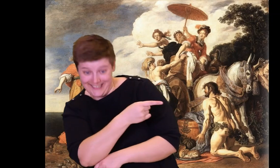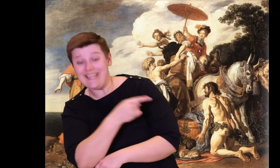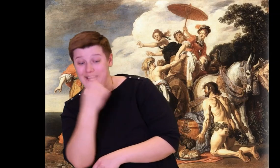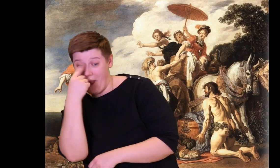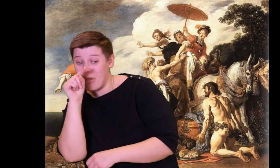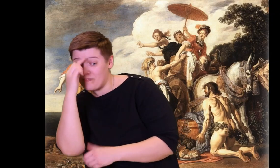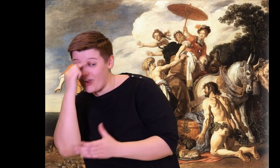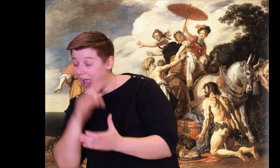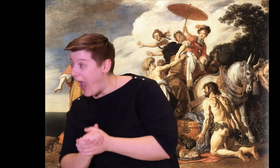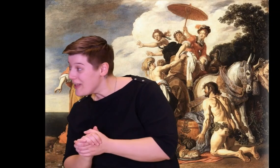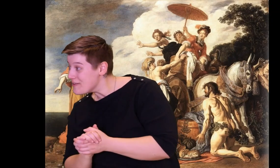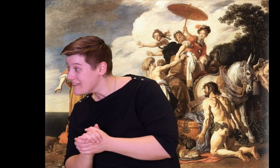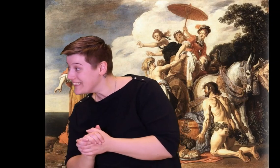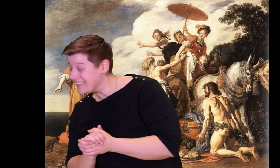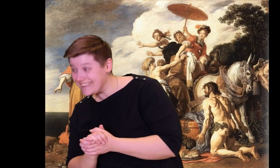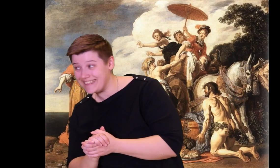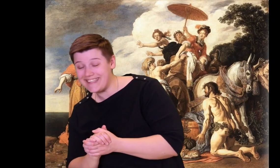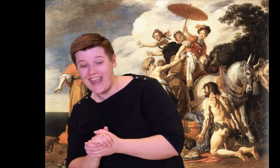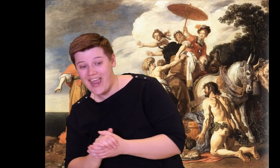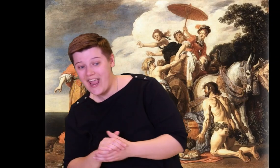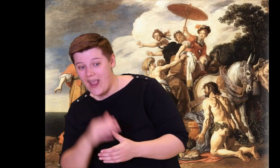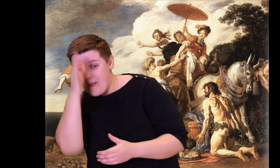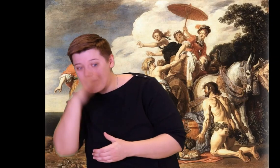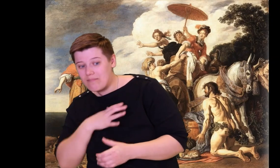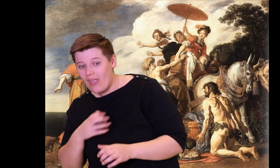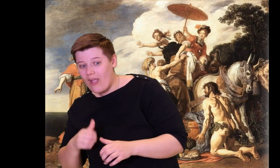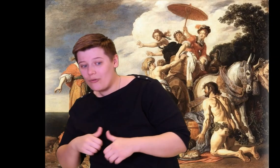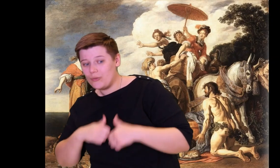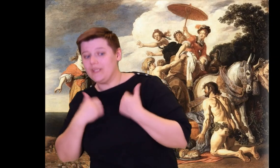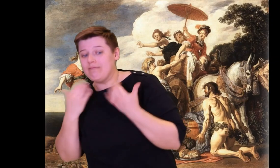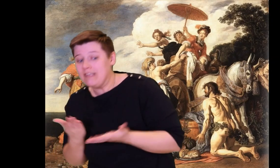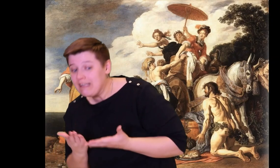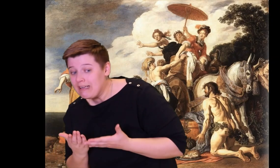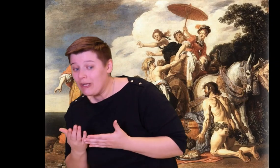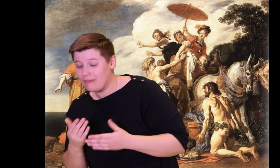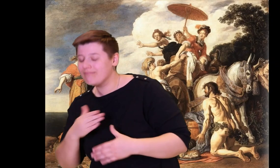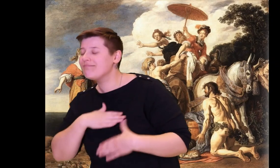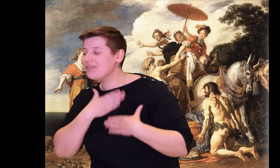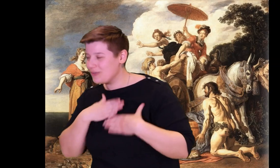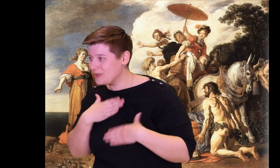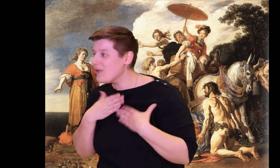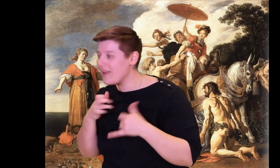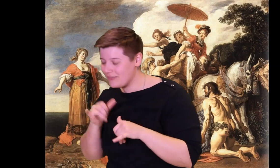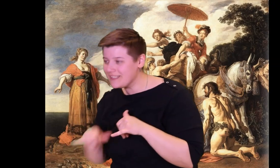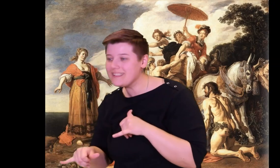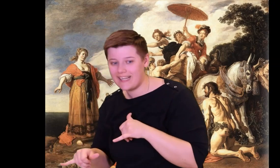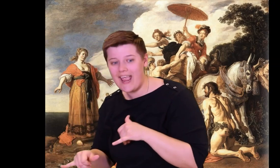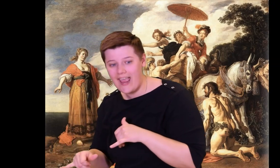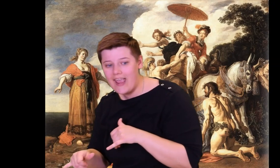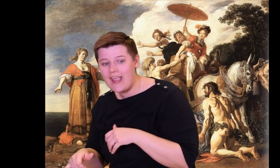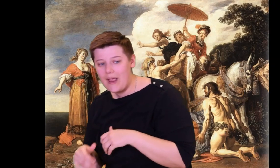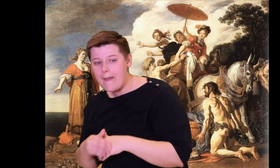I hope I get a man like this as husband, a man that lives here and would like to stay.